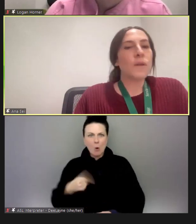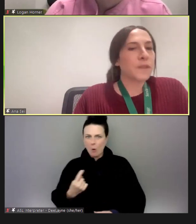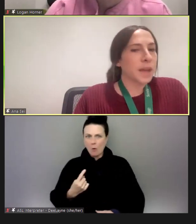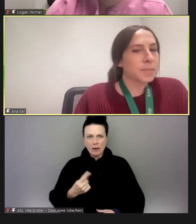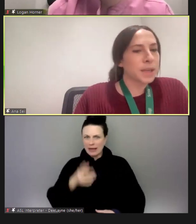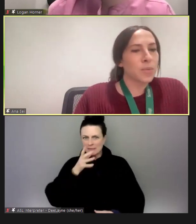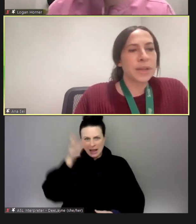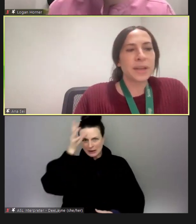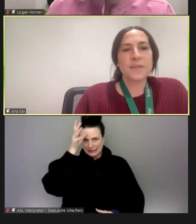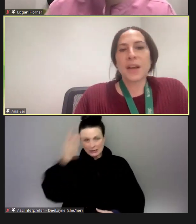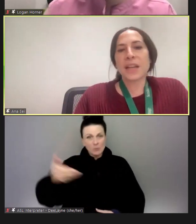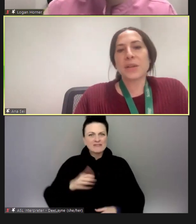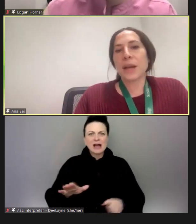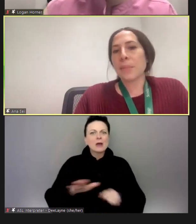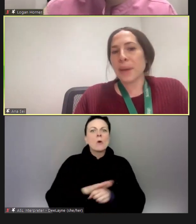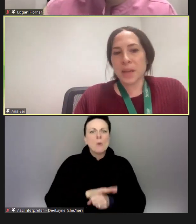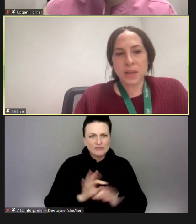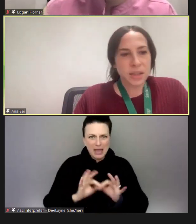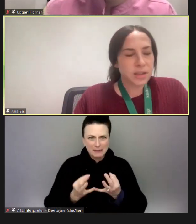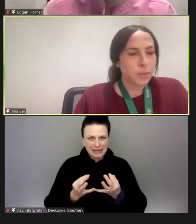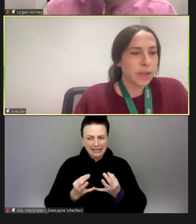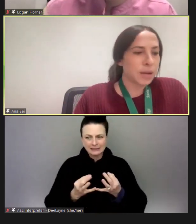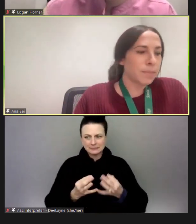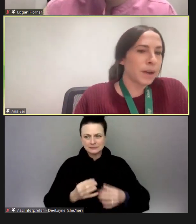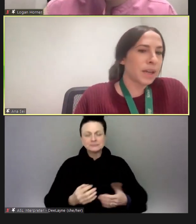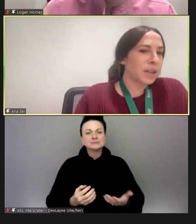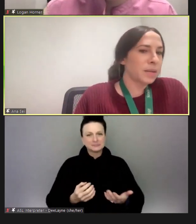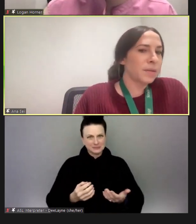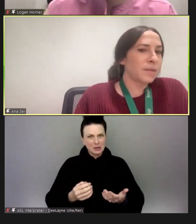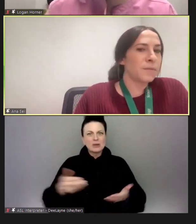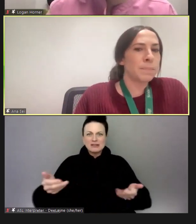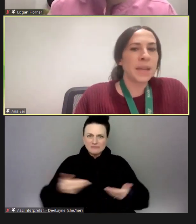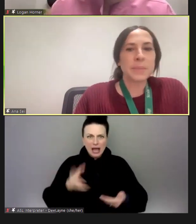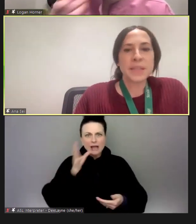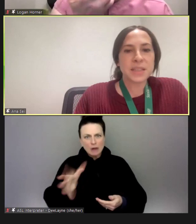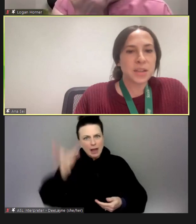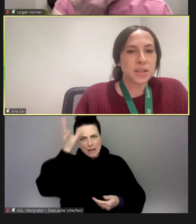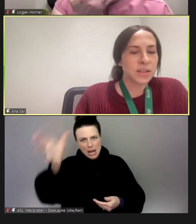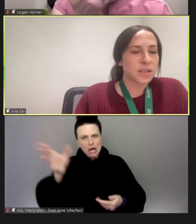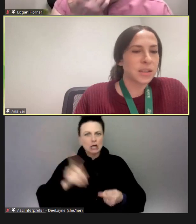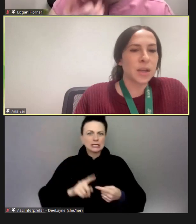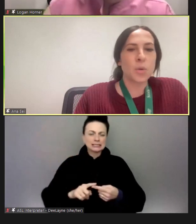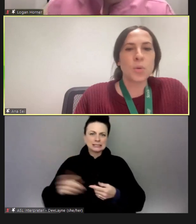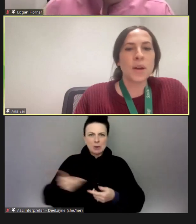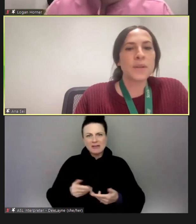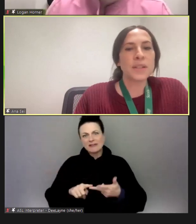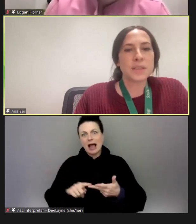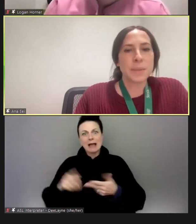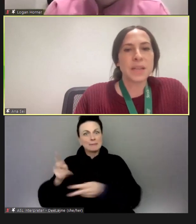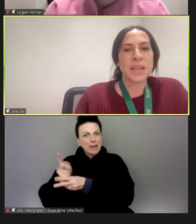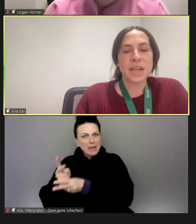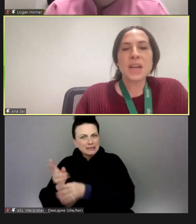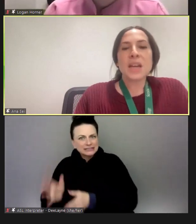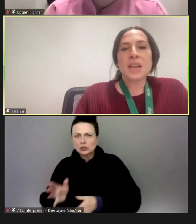family we invite grandparents we invite